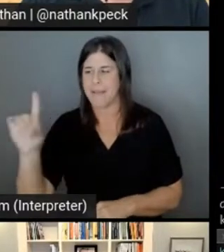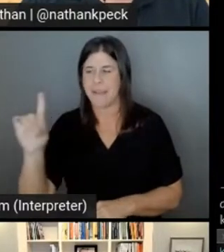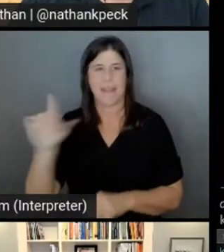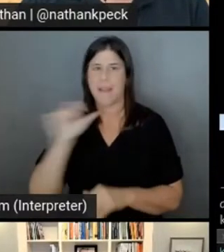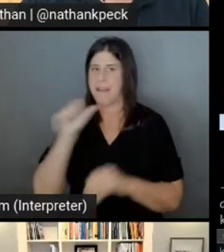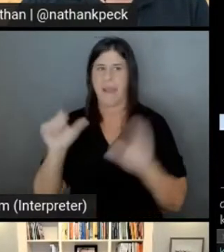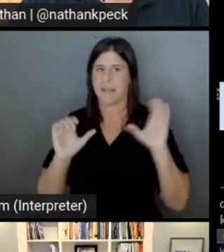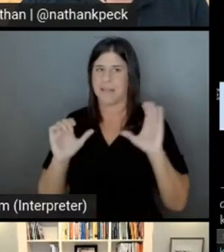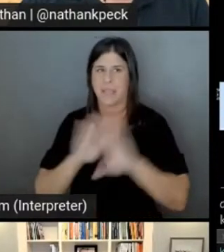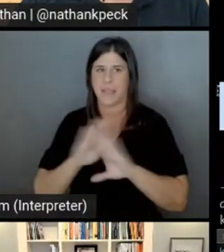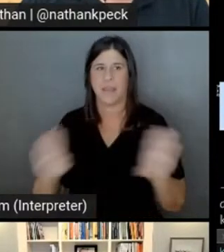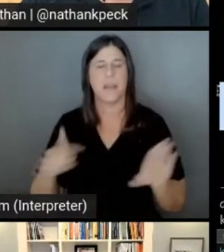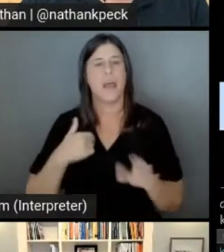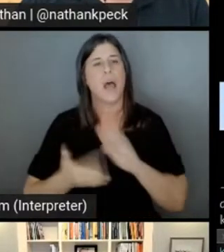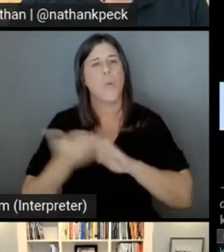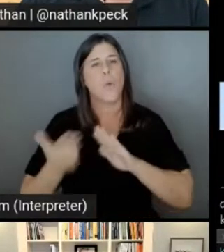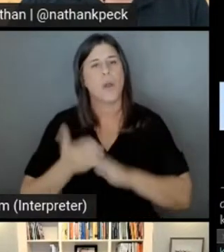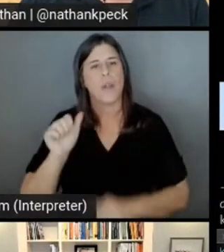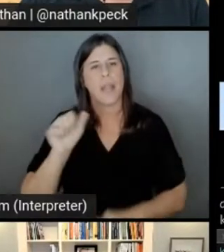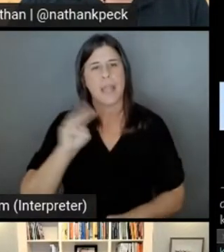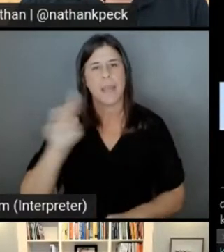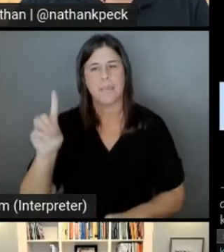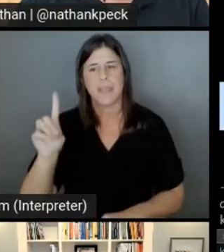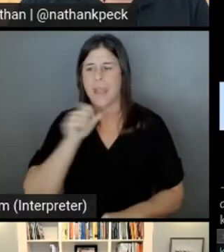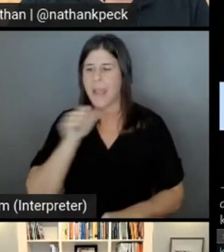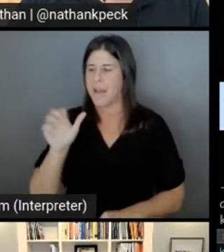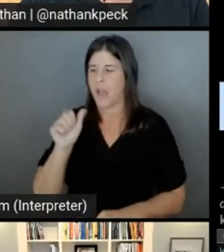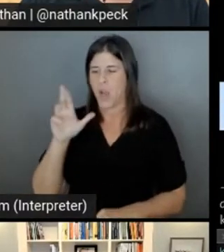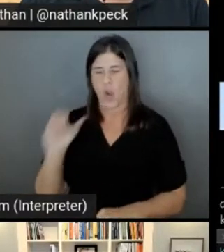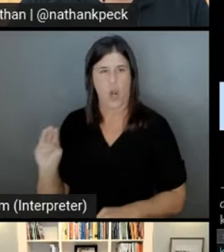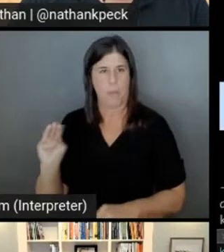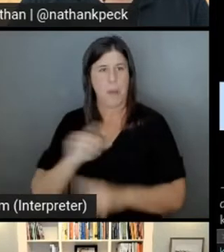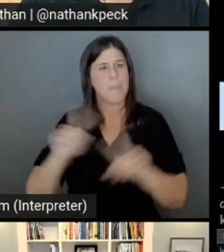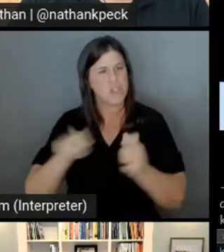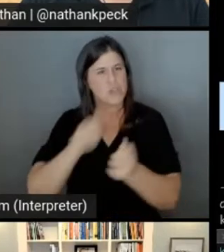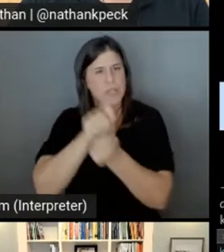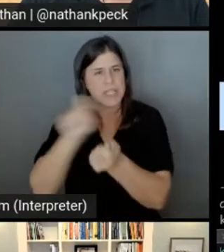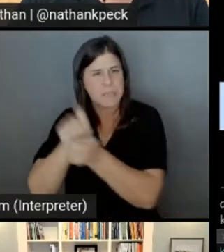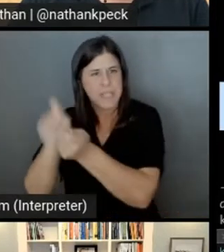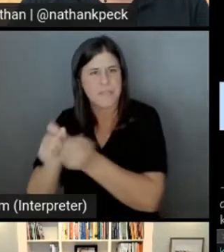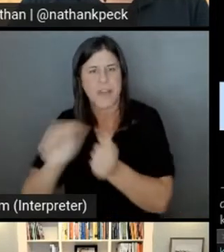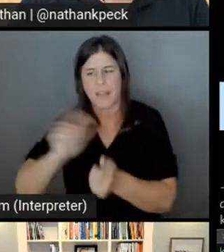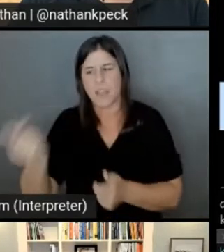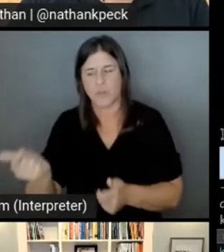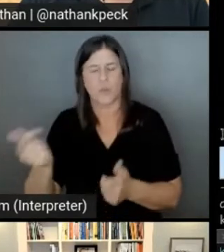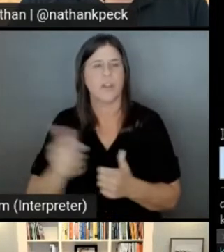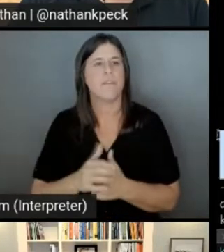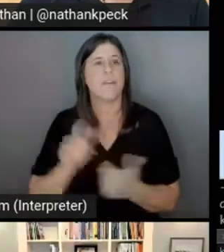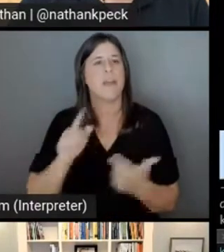I want to run AMD and not ARM, but you could specify the alternative. And then similarly, I say,